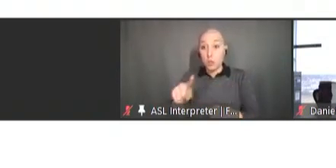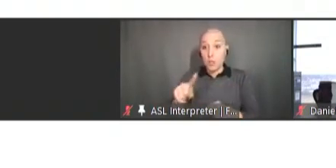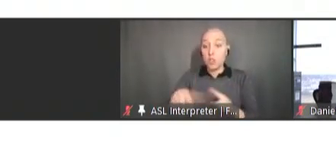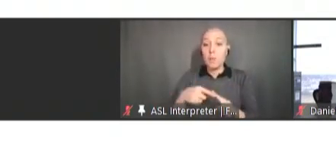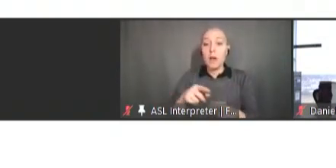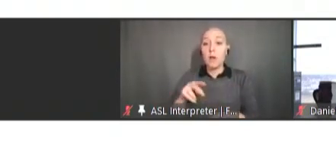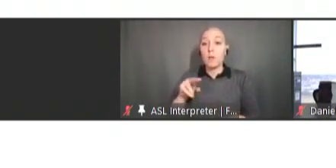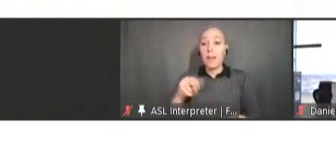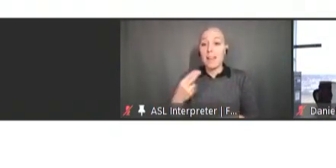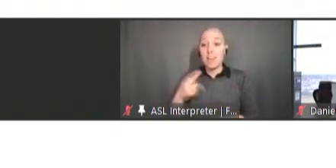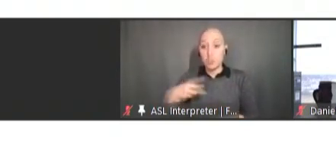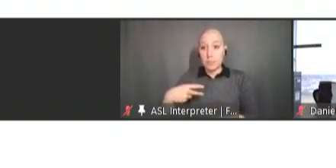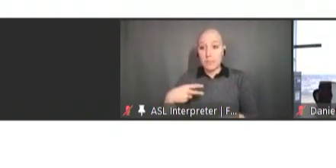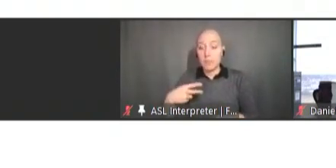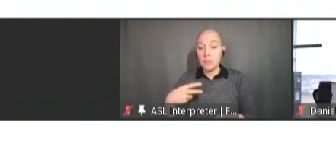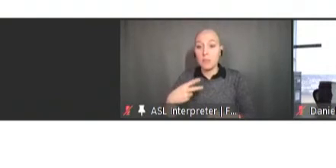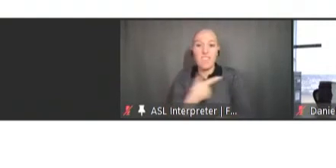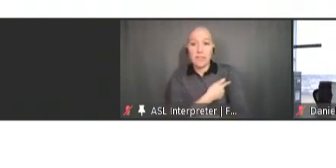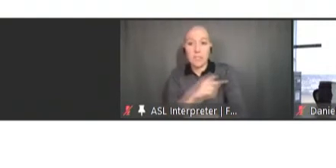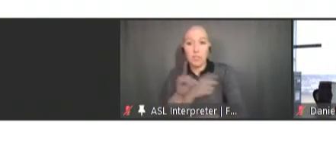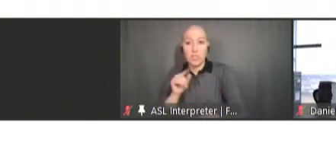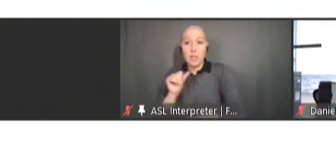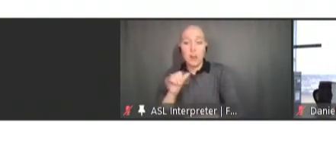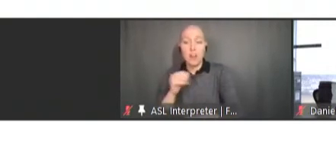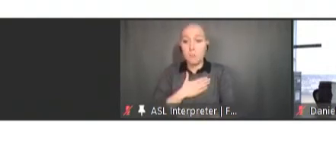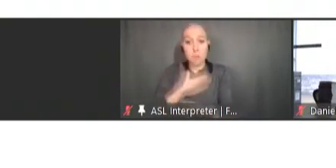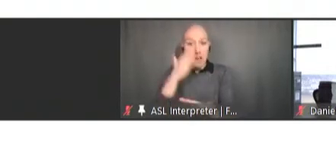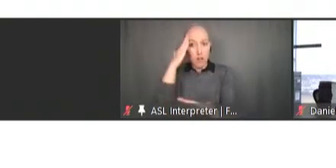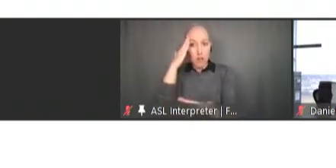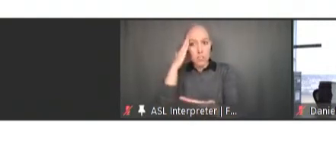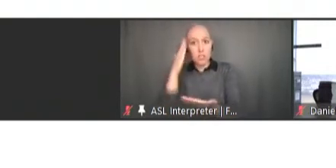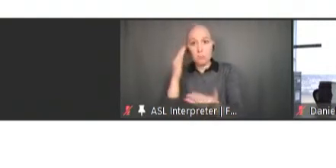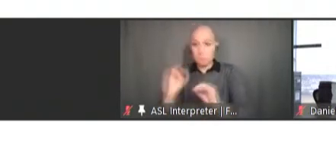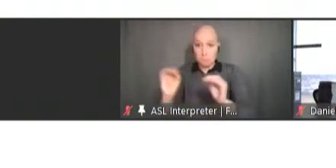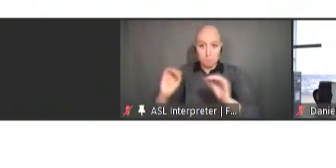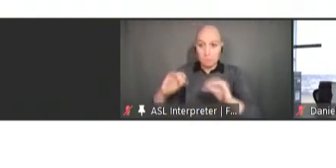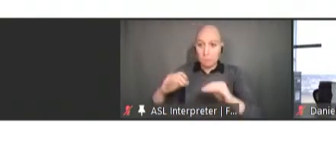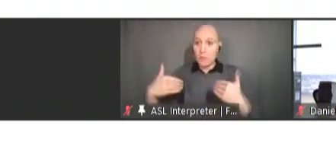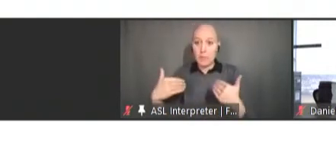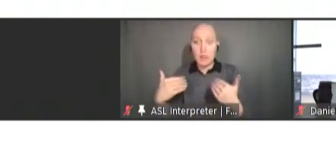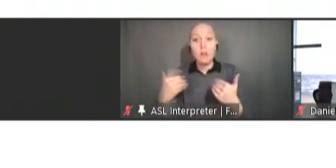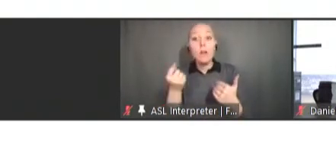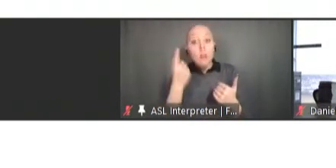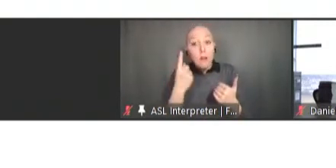to my knowledge there is none yet. There are several groups, also companies, that are working